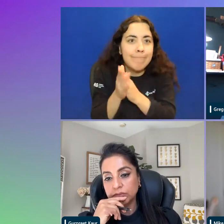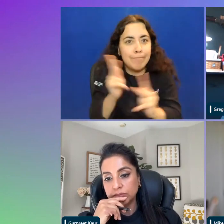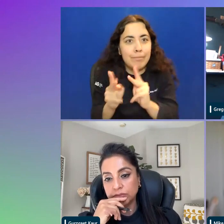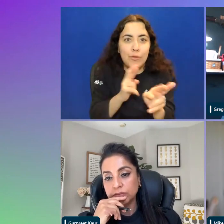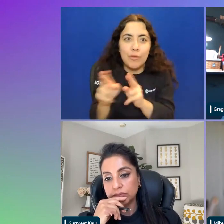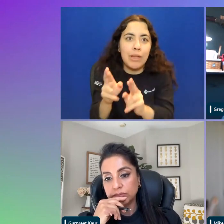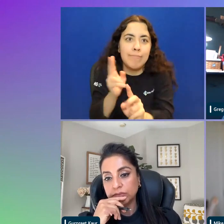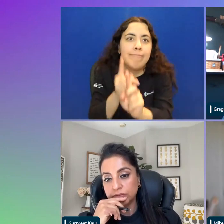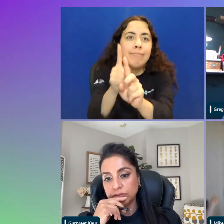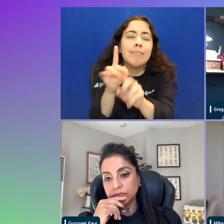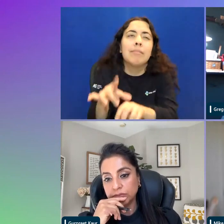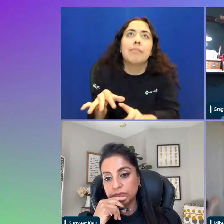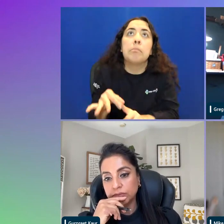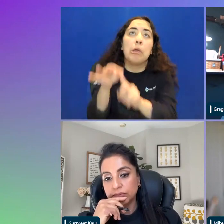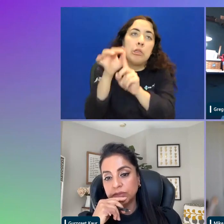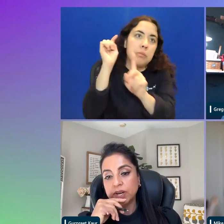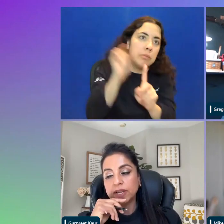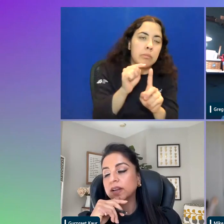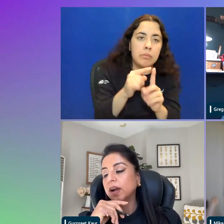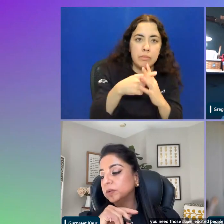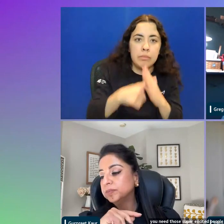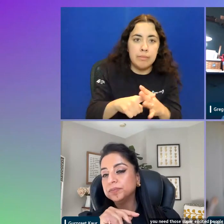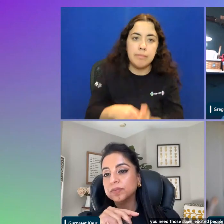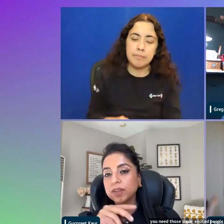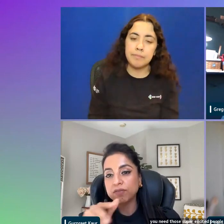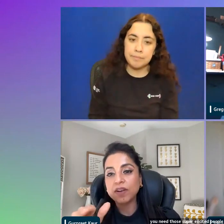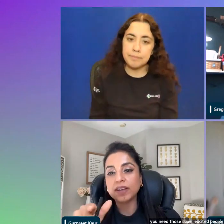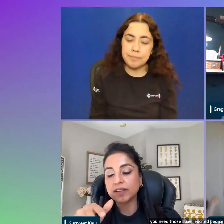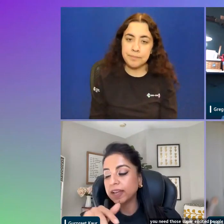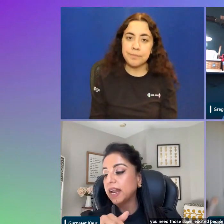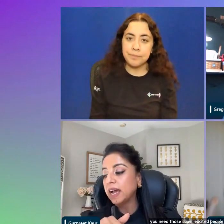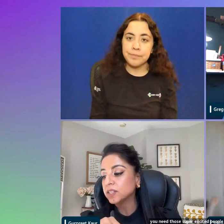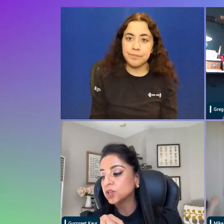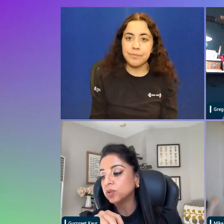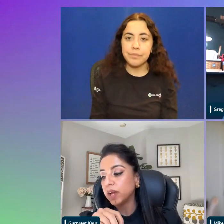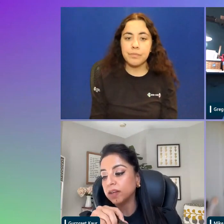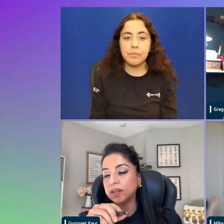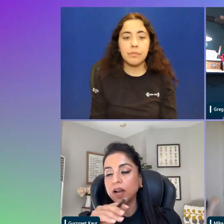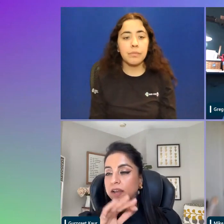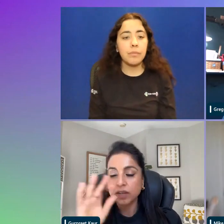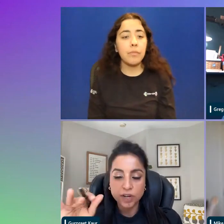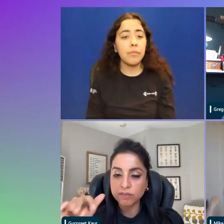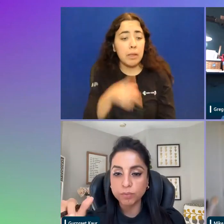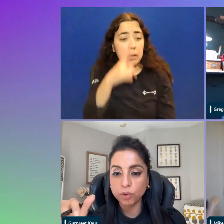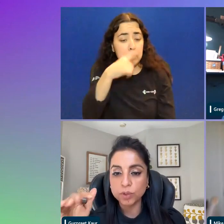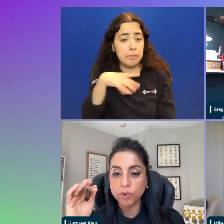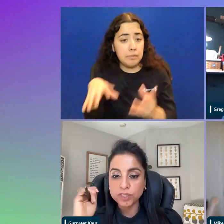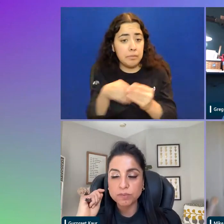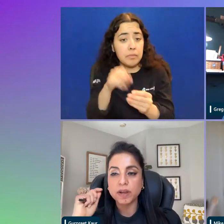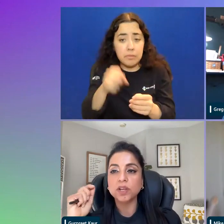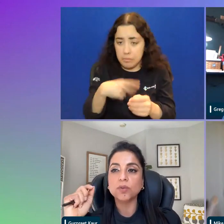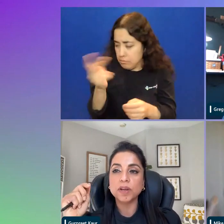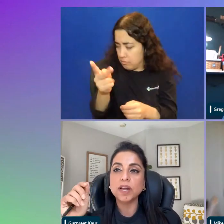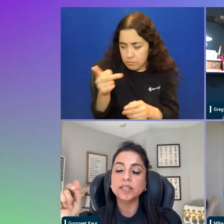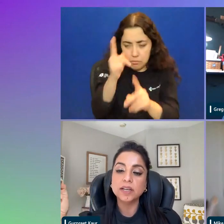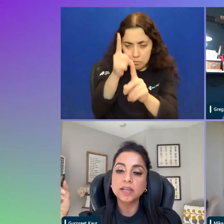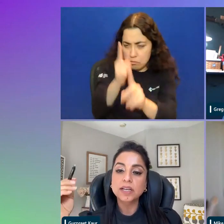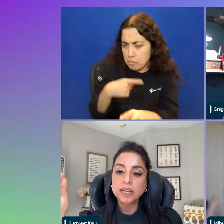drive this, especially early on. >> Right. Um, if I can add to that, I agree with both the points Mike you made. I think